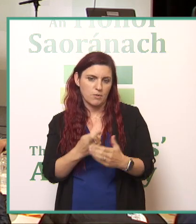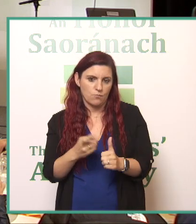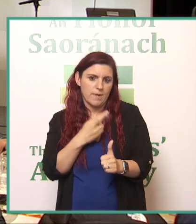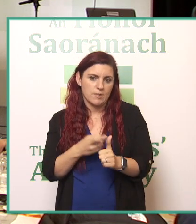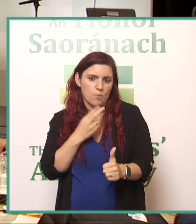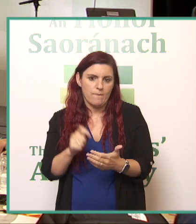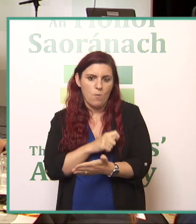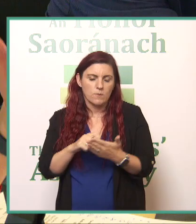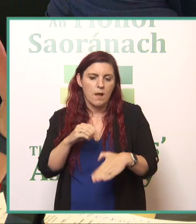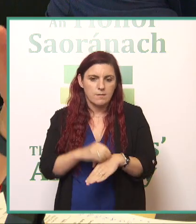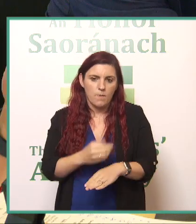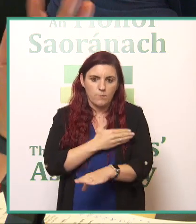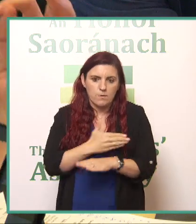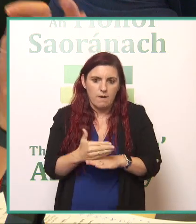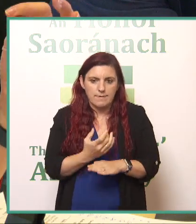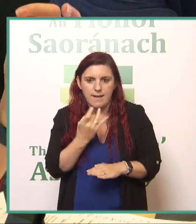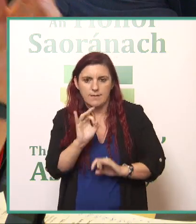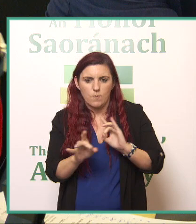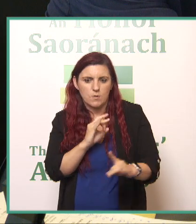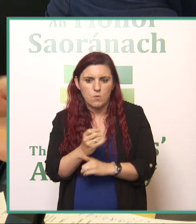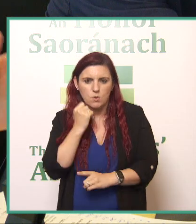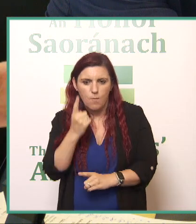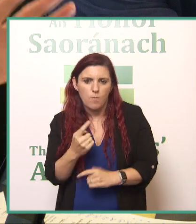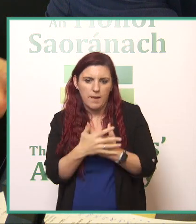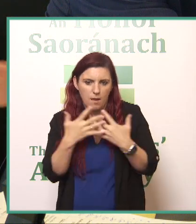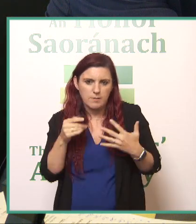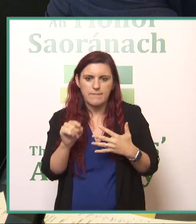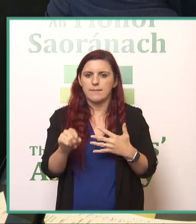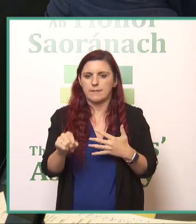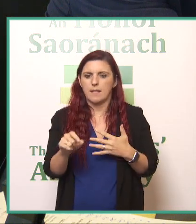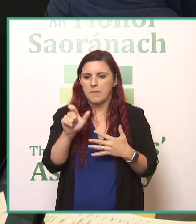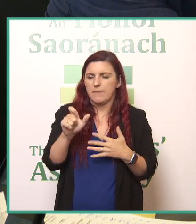on so we have to start drafting them so tomorrow it'll be a tentative start to that just to let